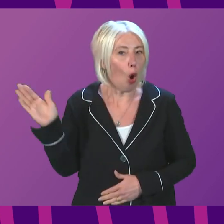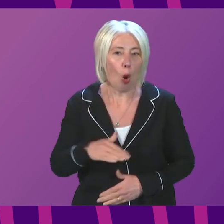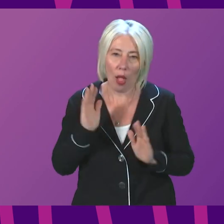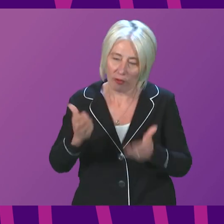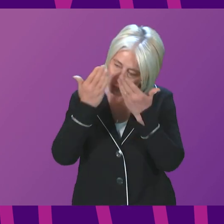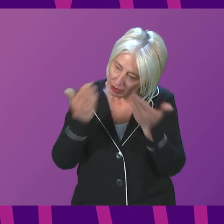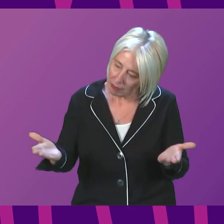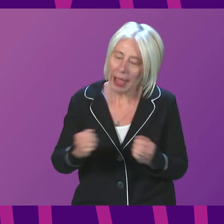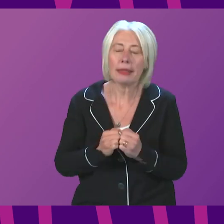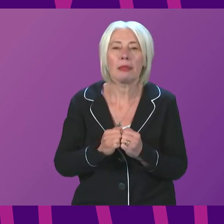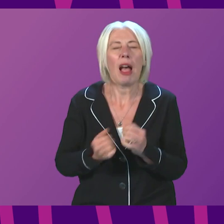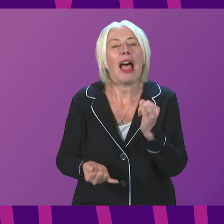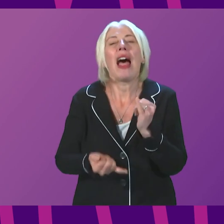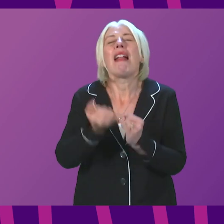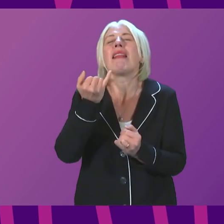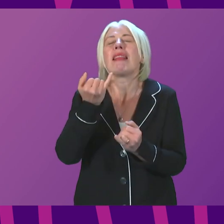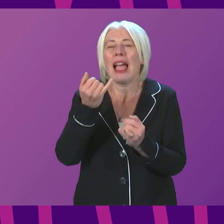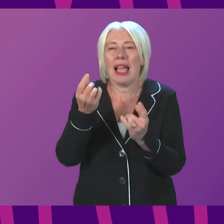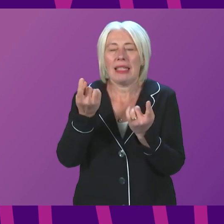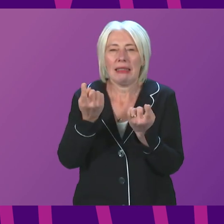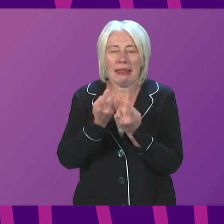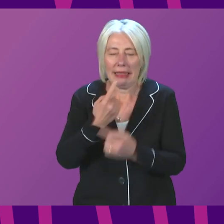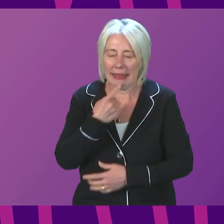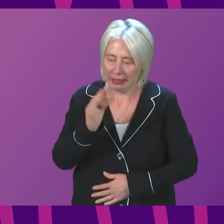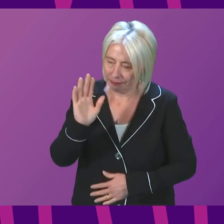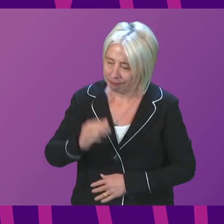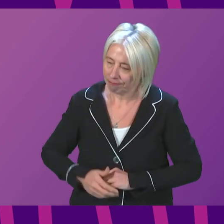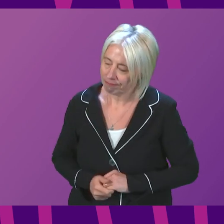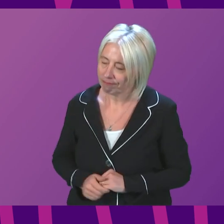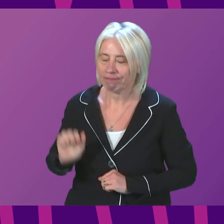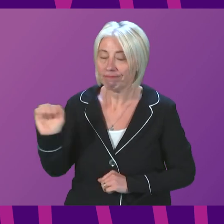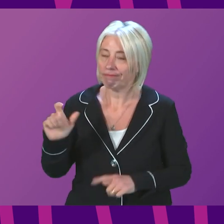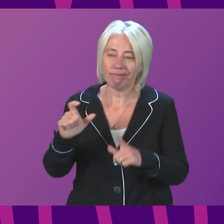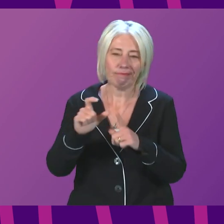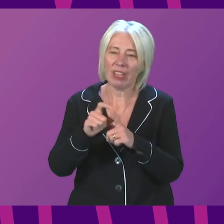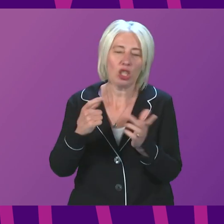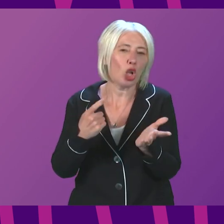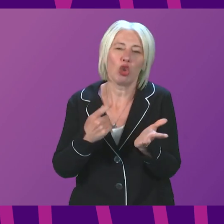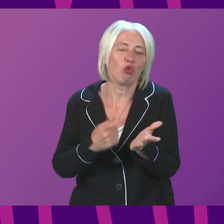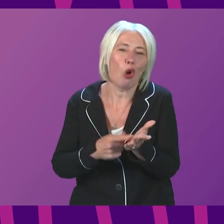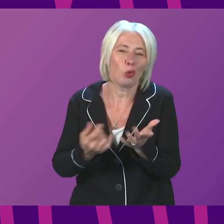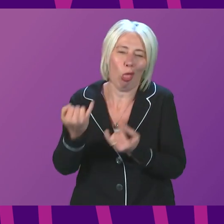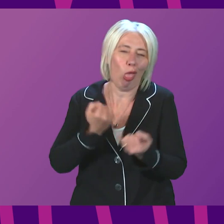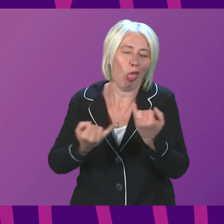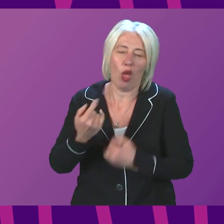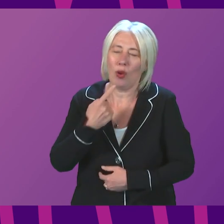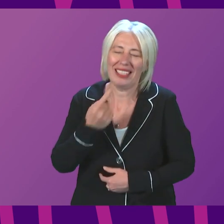My final point is that Douglas Ross will characterise whatever I say in whatever way he chooses—that